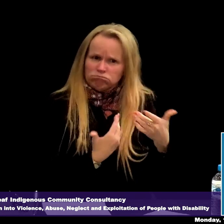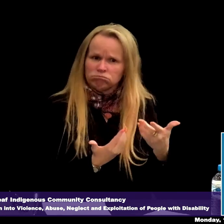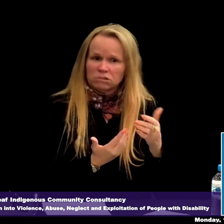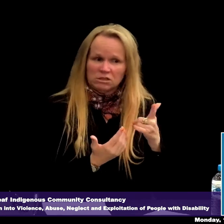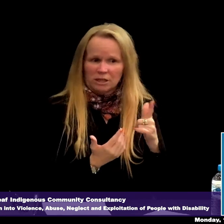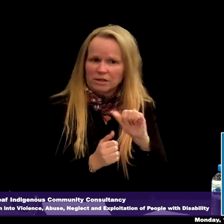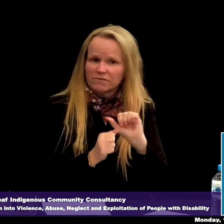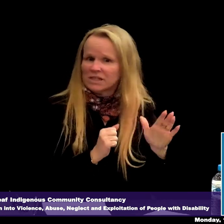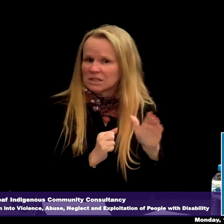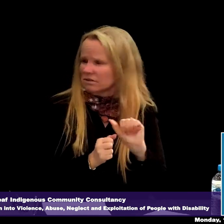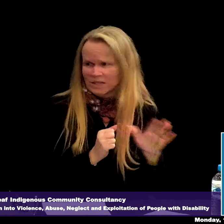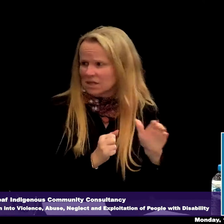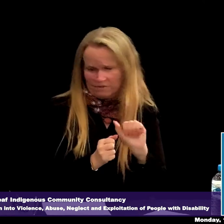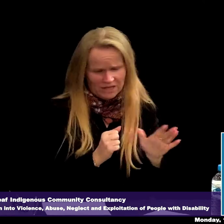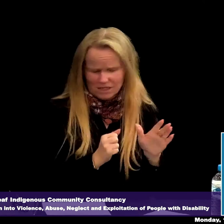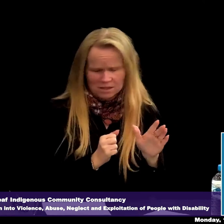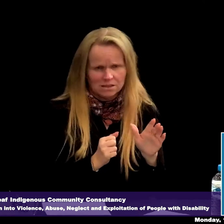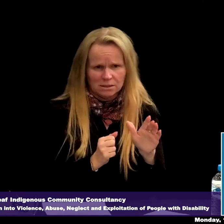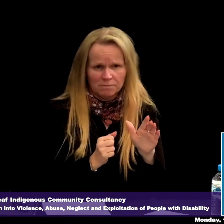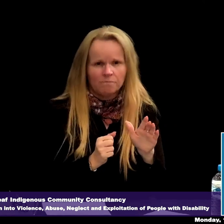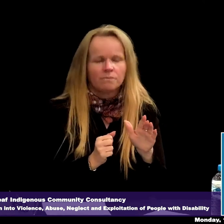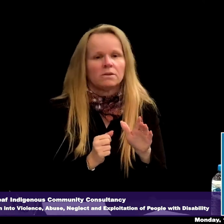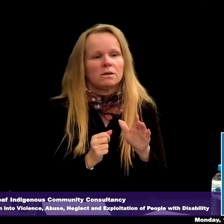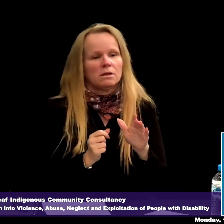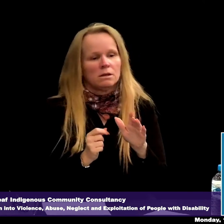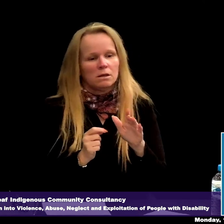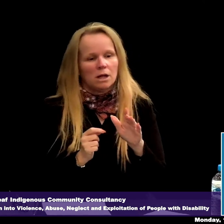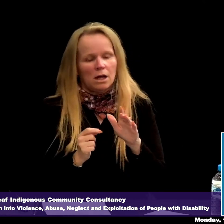I think it started this year, and it's brilliant. It's a really fantastic course.